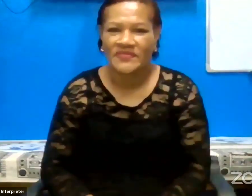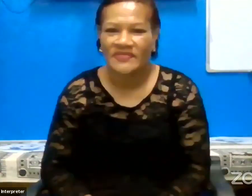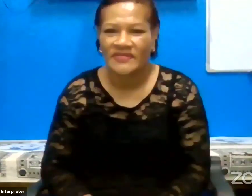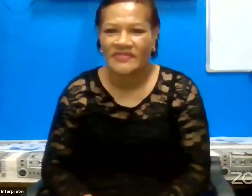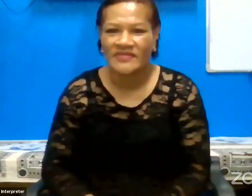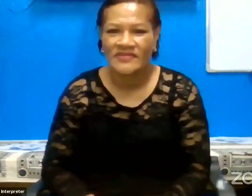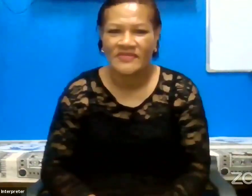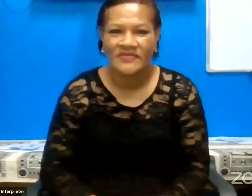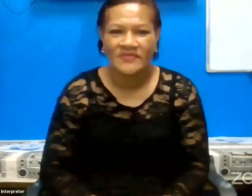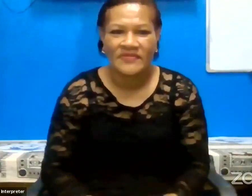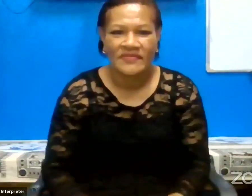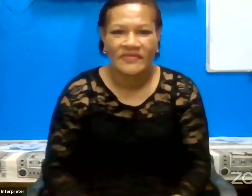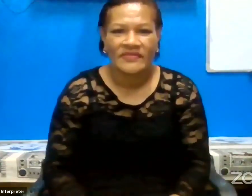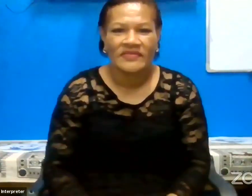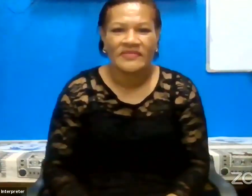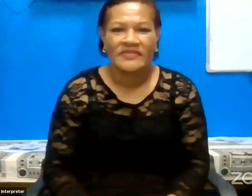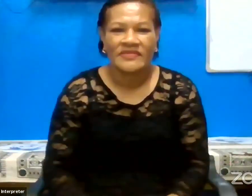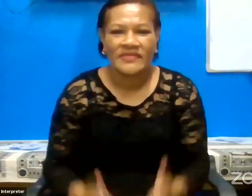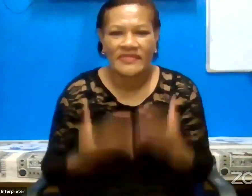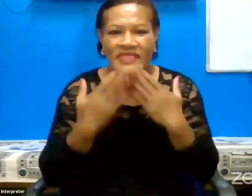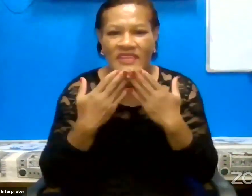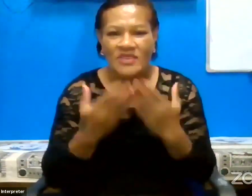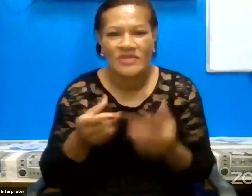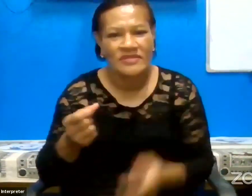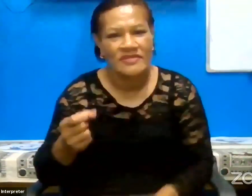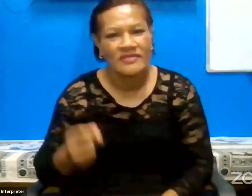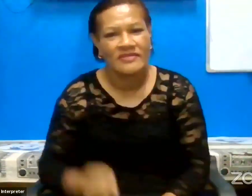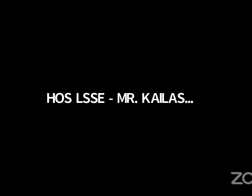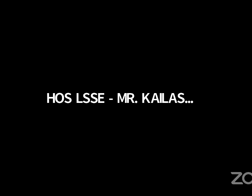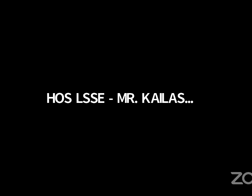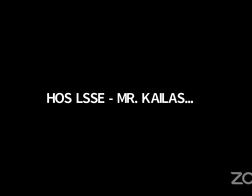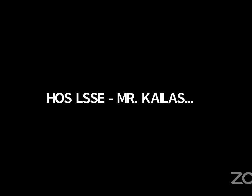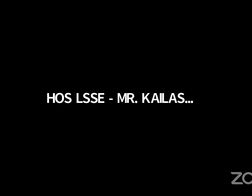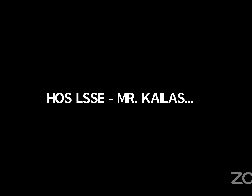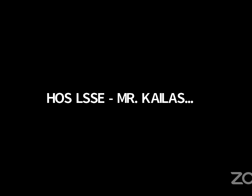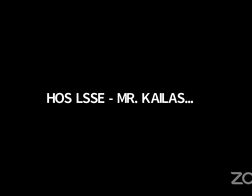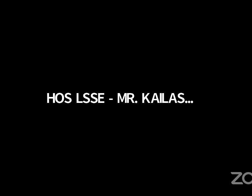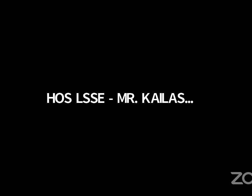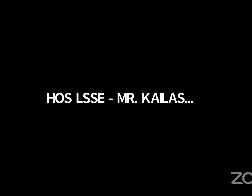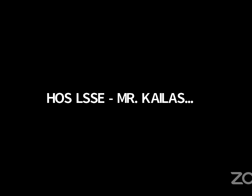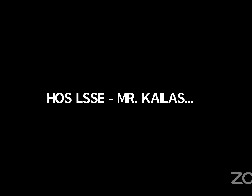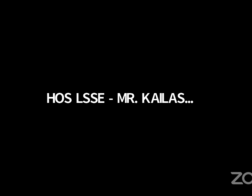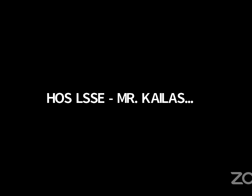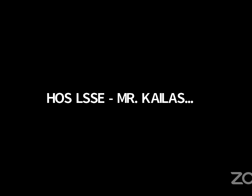to learn so that we allow us to